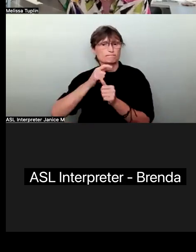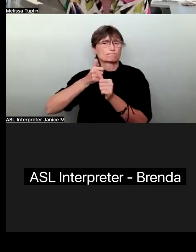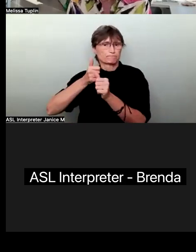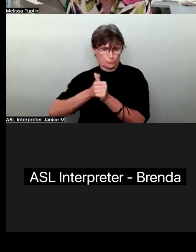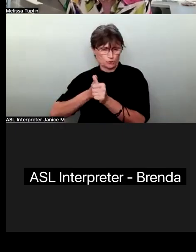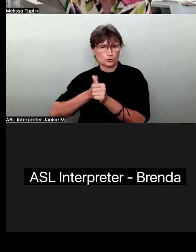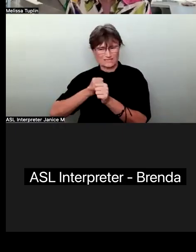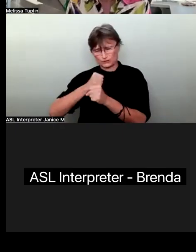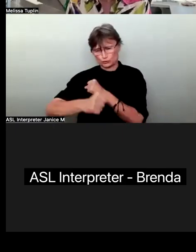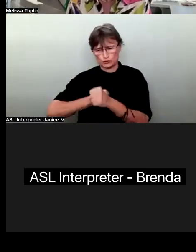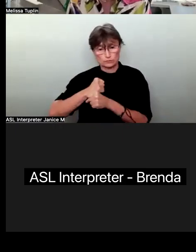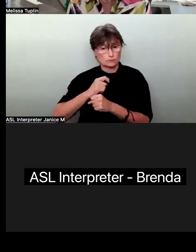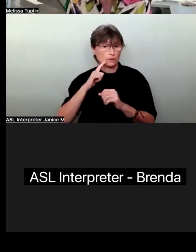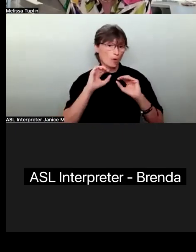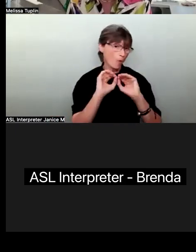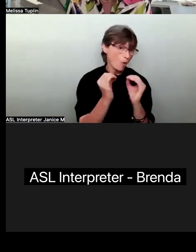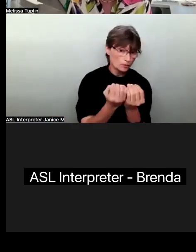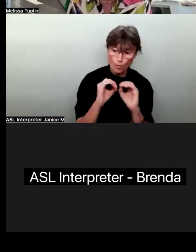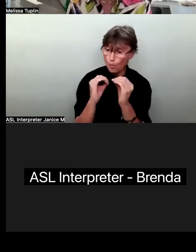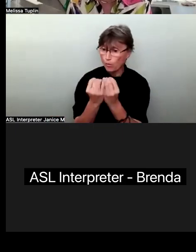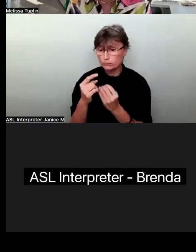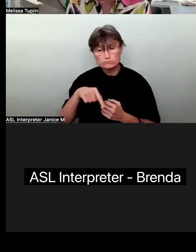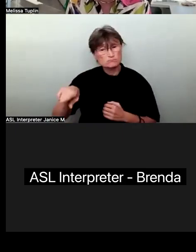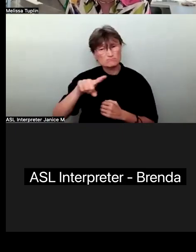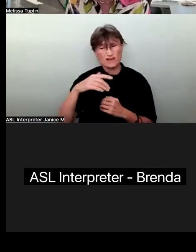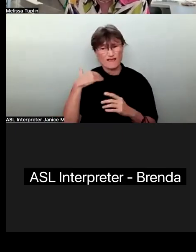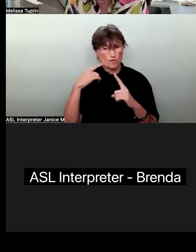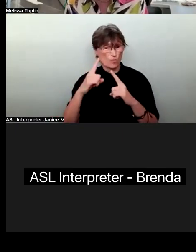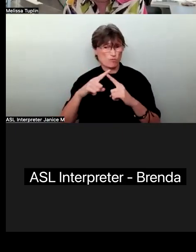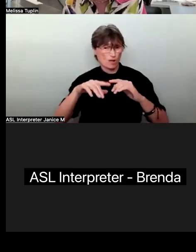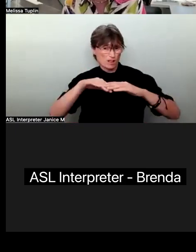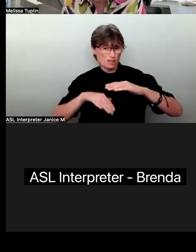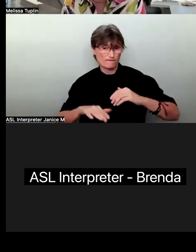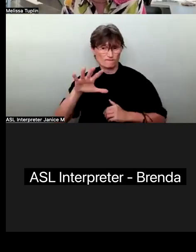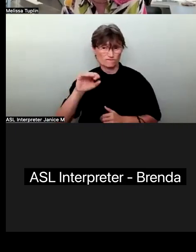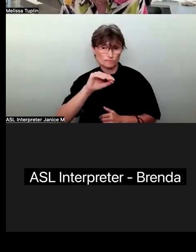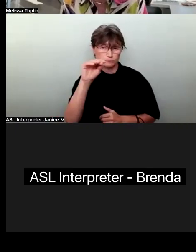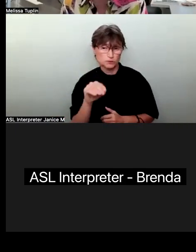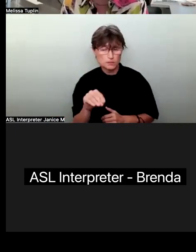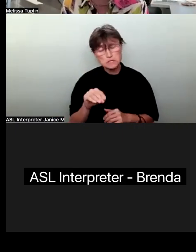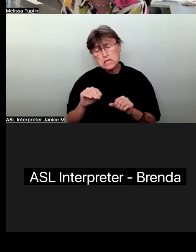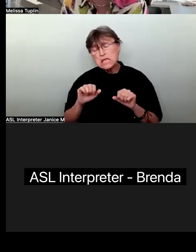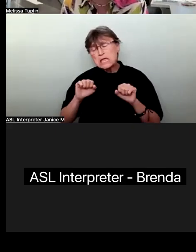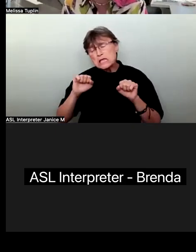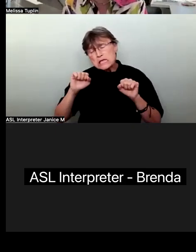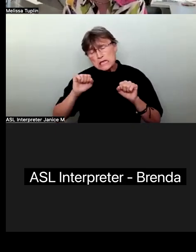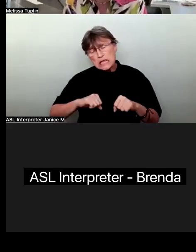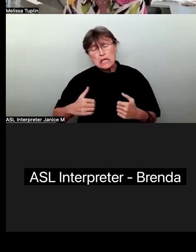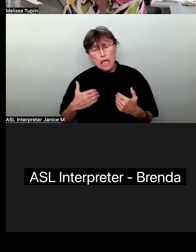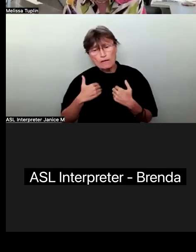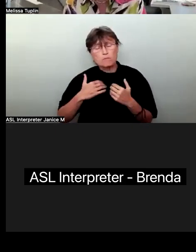Organizations that score below 50 per cent will be considered for a grant reduction in line with what